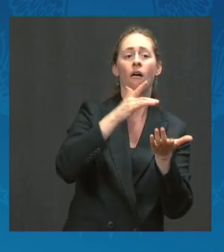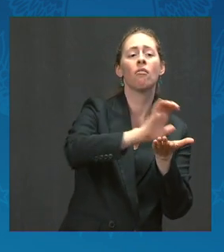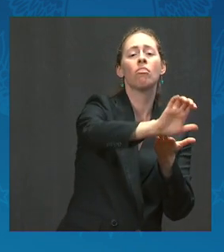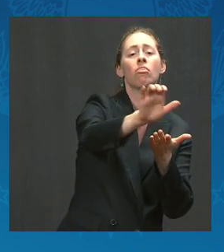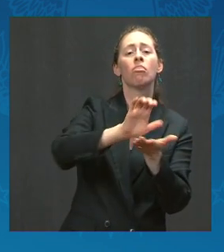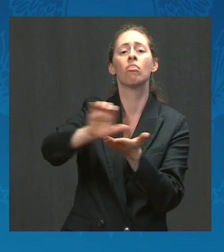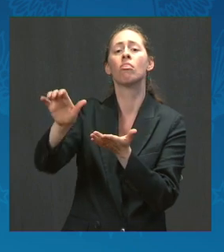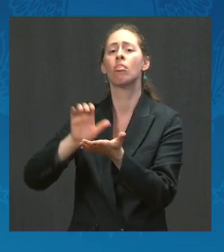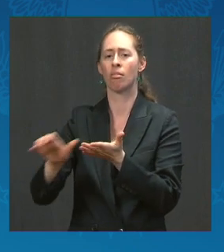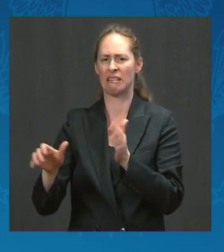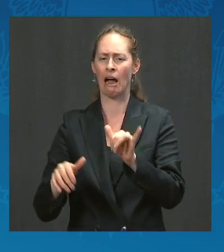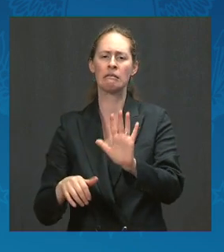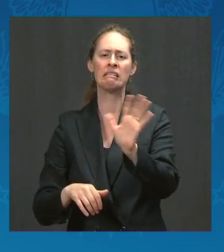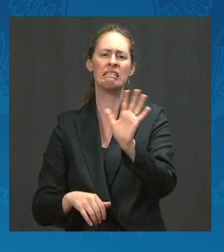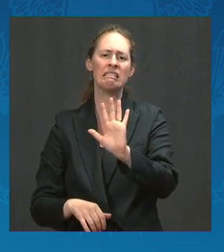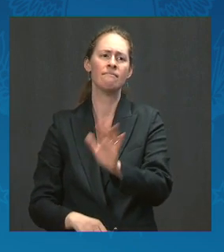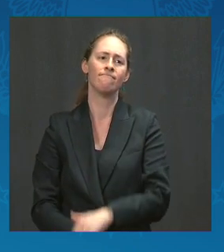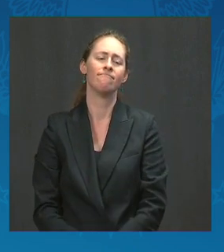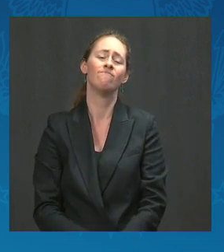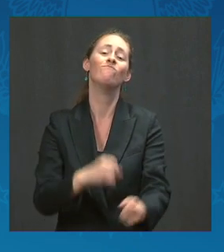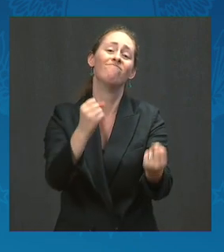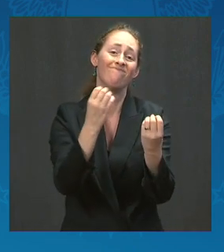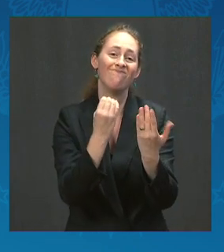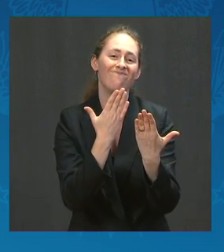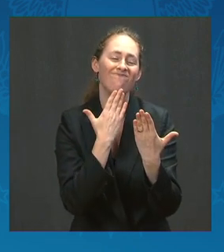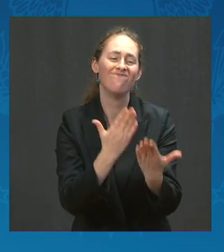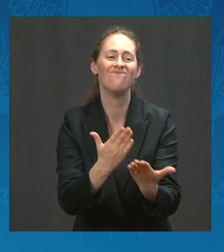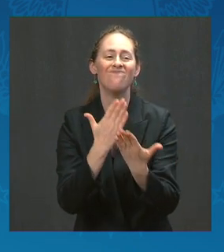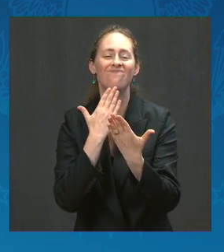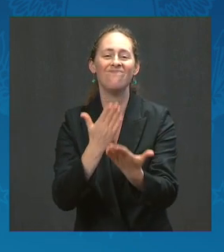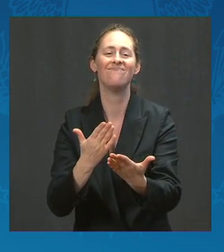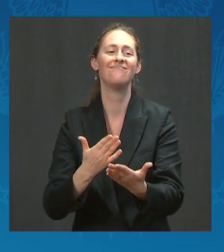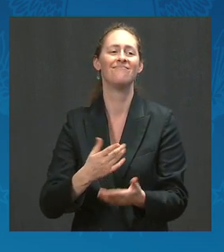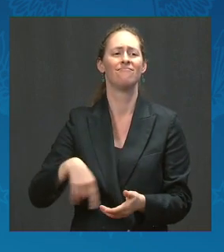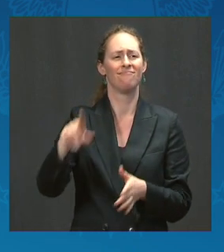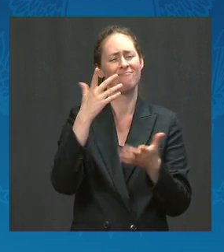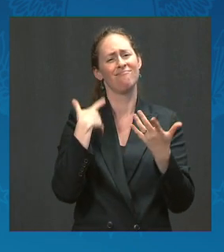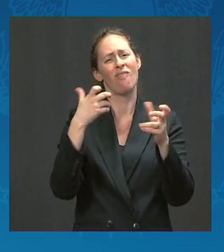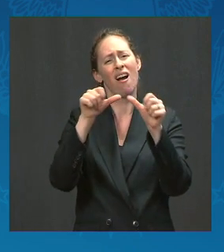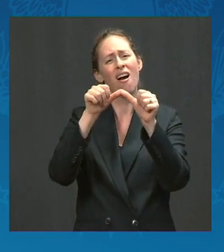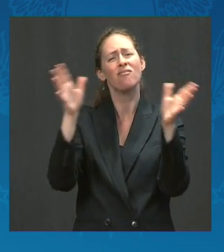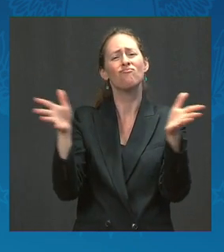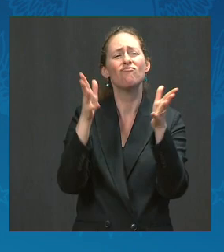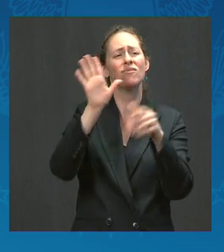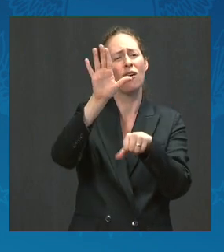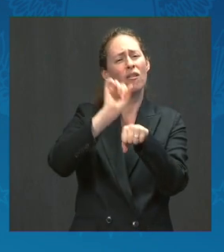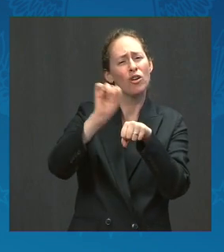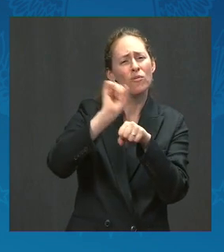So thank you all for your ongoing commitment, for your excellence, for your work.